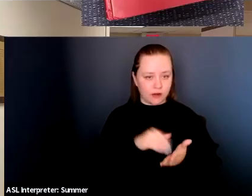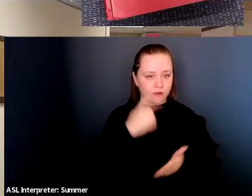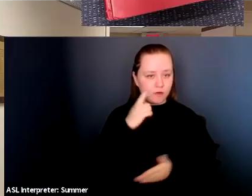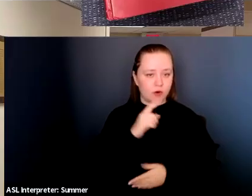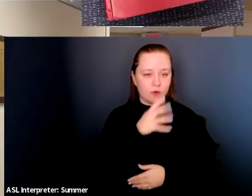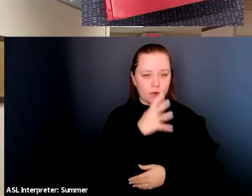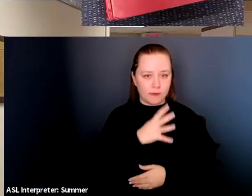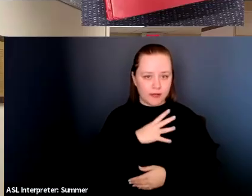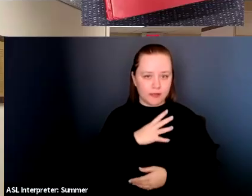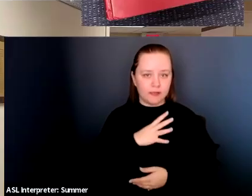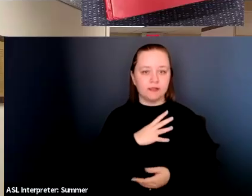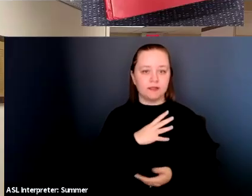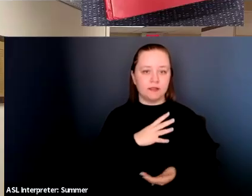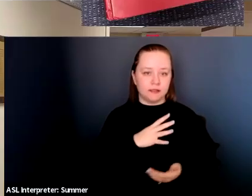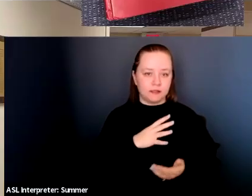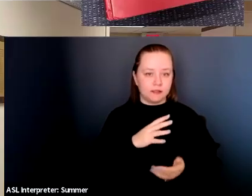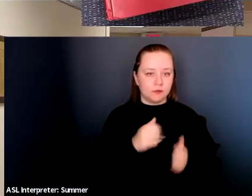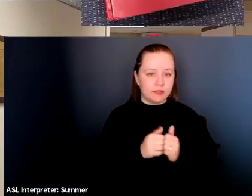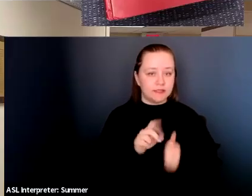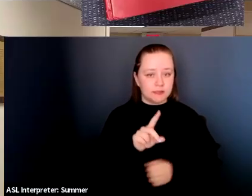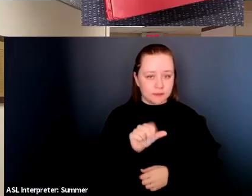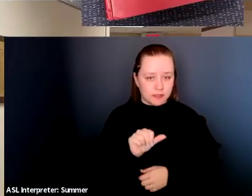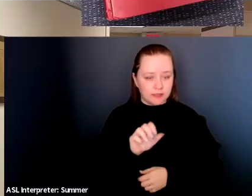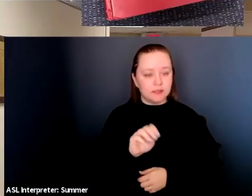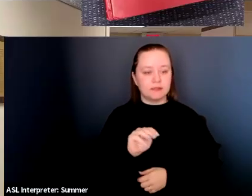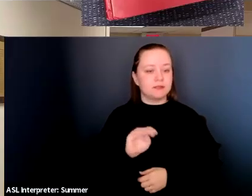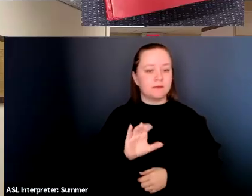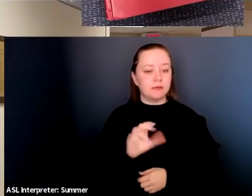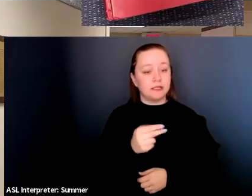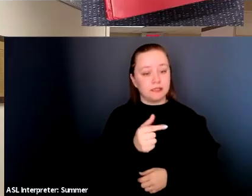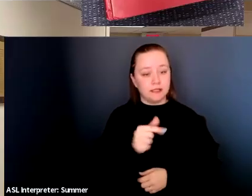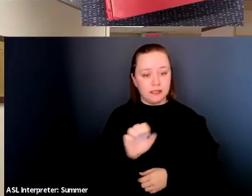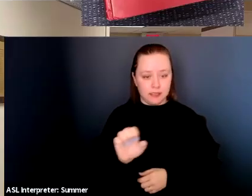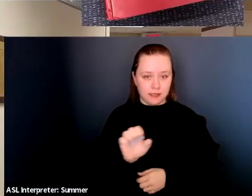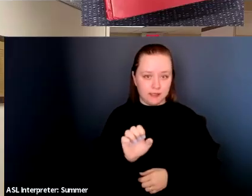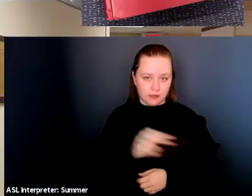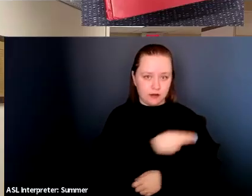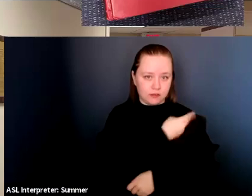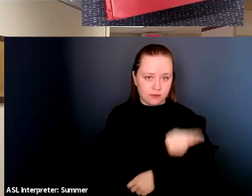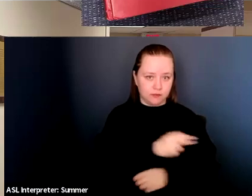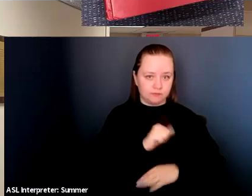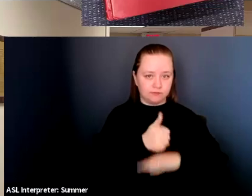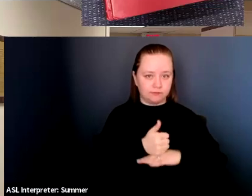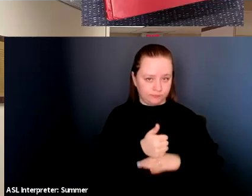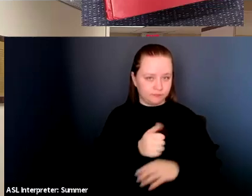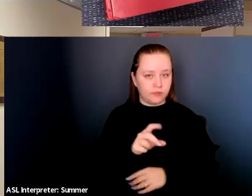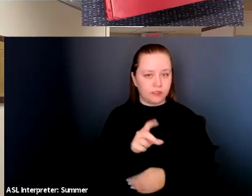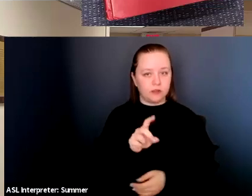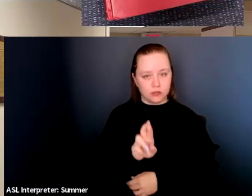MAGEE-WOMENS Hospital here in Pittsburgh. It was started by doctor Sandra Wellner, a physician who developed